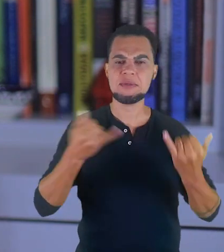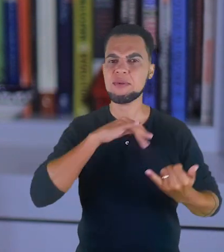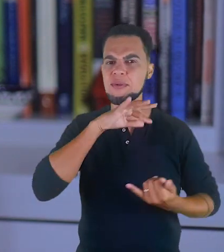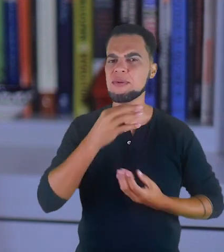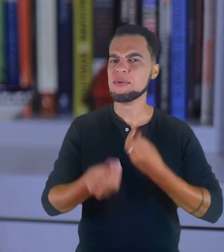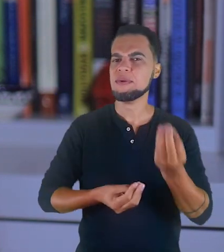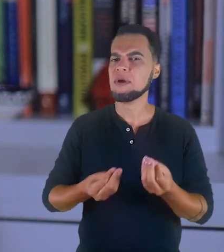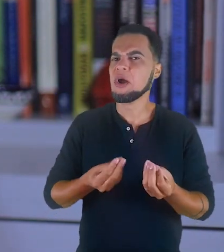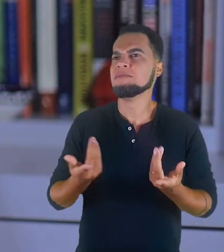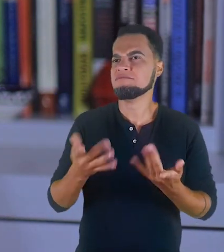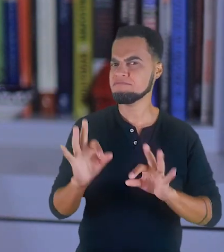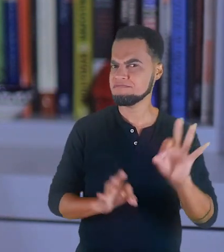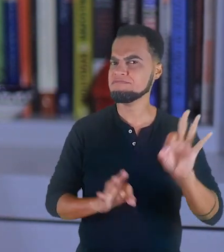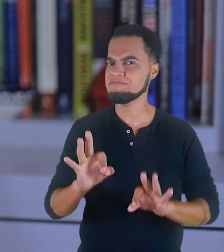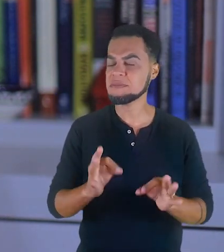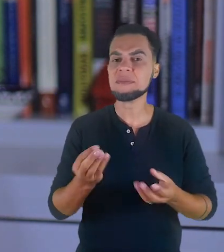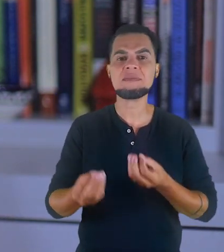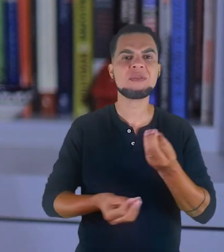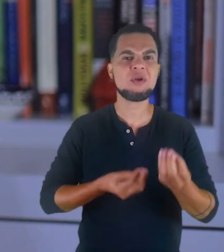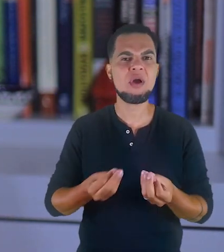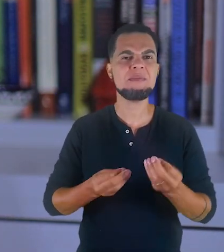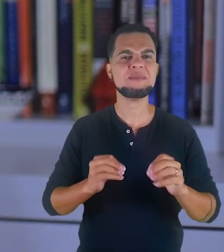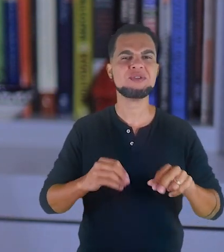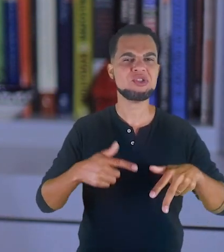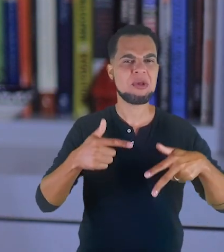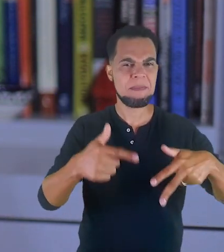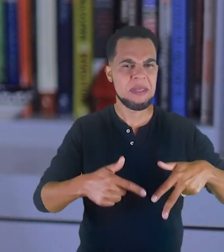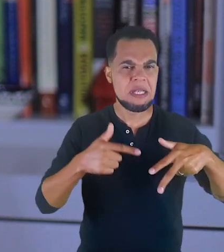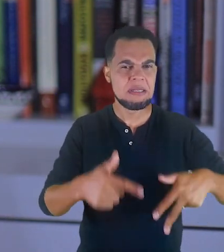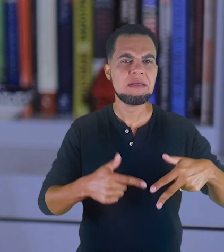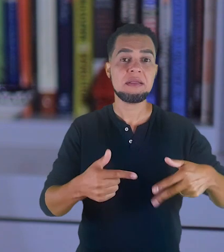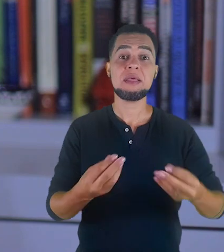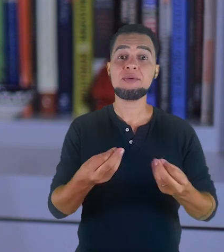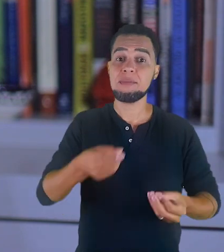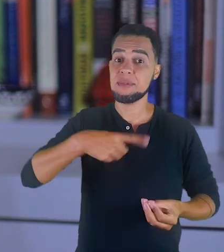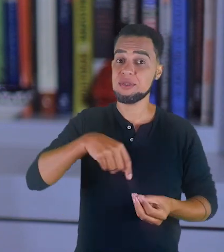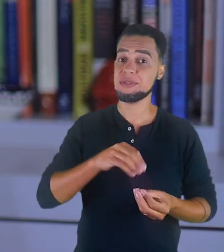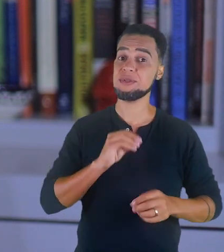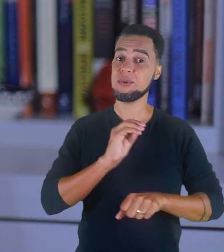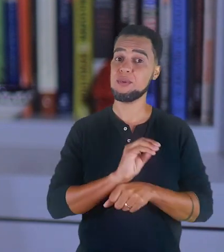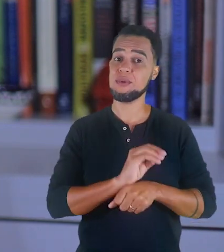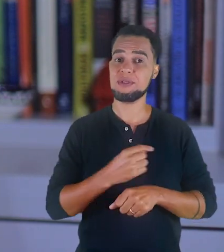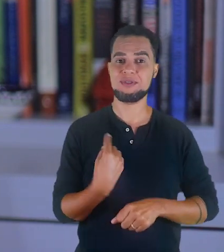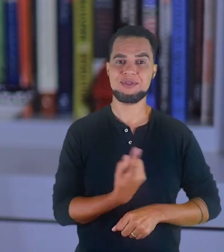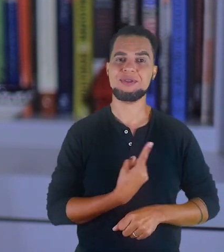How do we organize ourselves? How do we do activism? And how do we also take care of ourselves? Because thinking about it is also necessary.